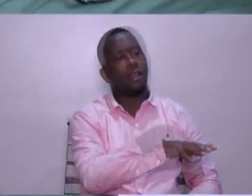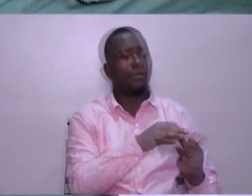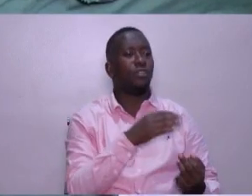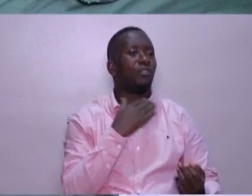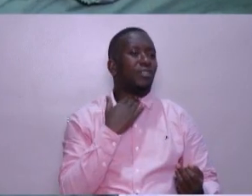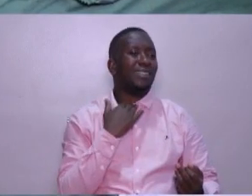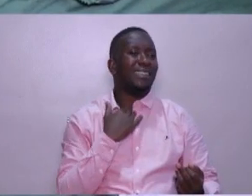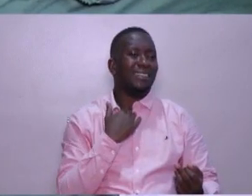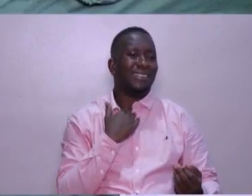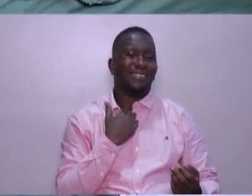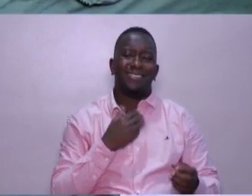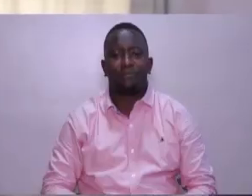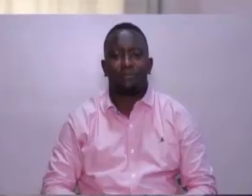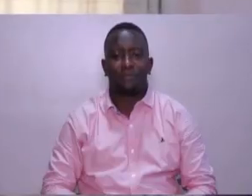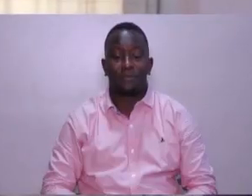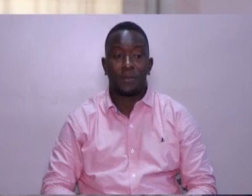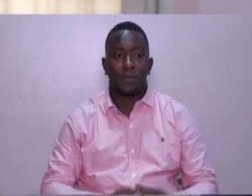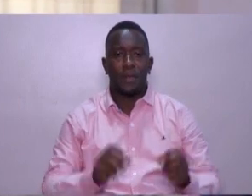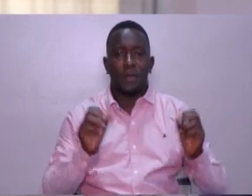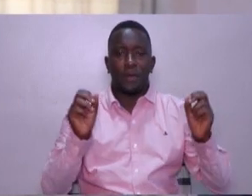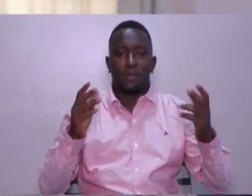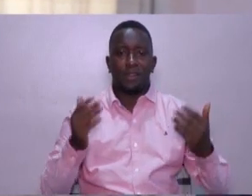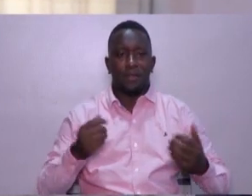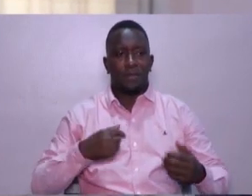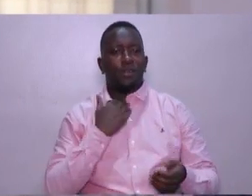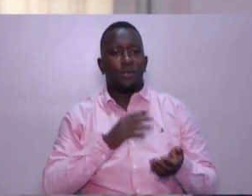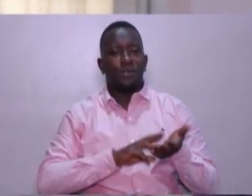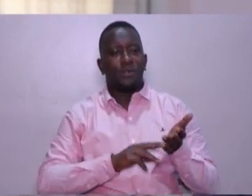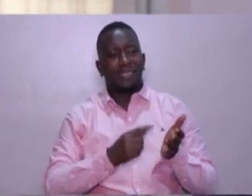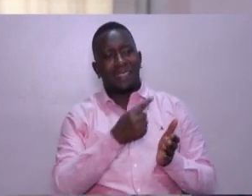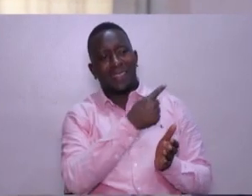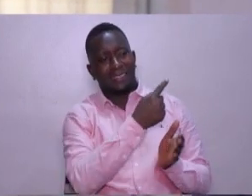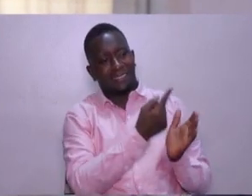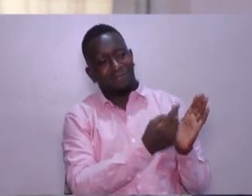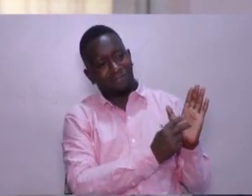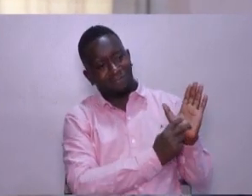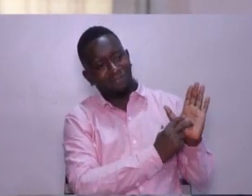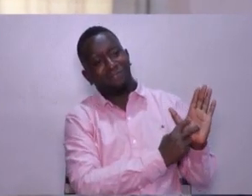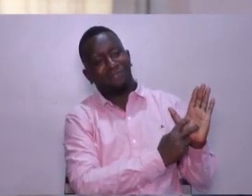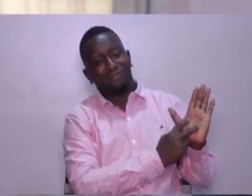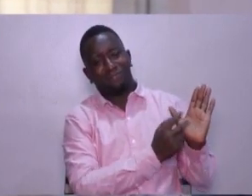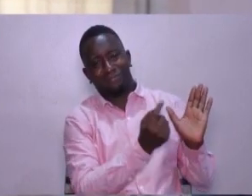Right , thank you. I am going to use this illustration to help us understand the three